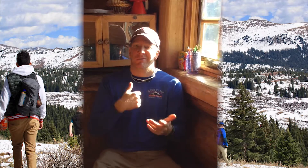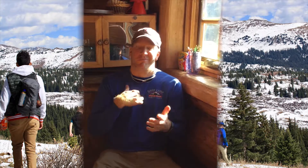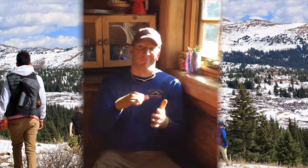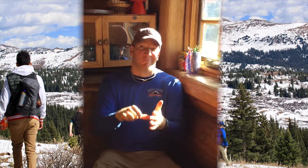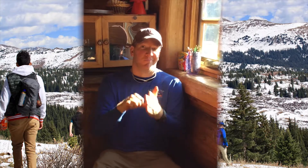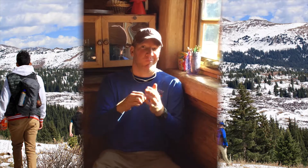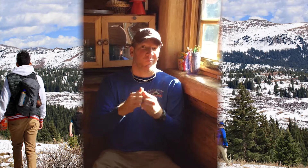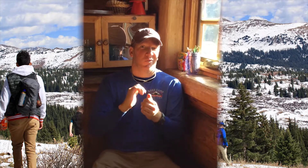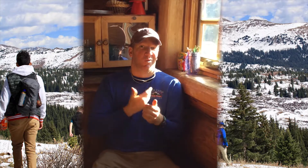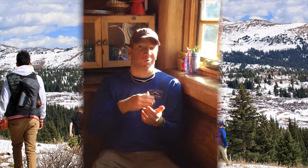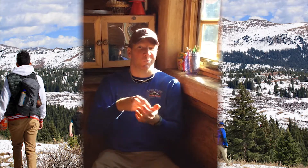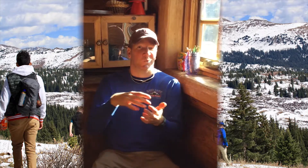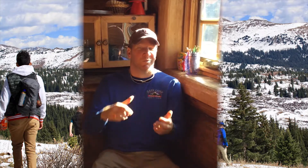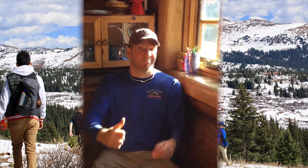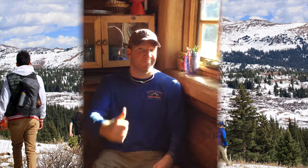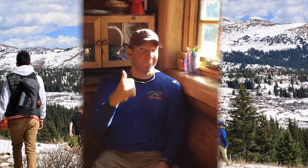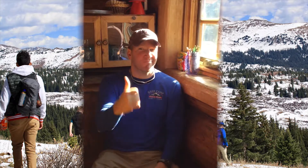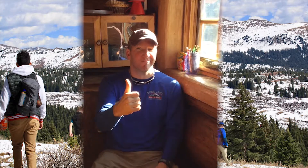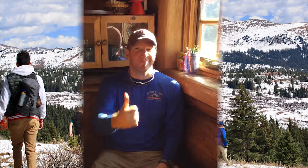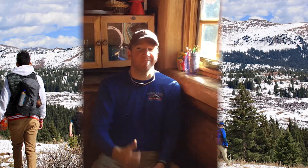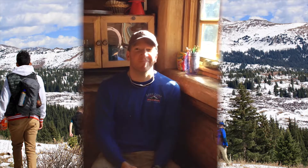I was really impressed with our students, right on.